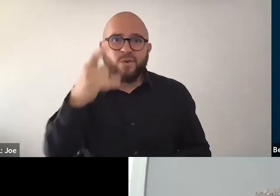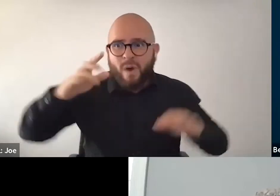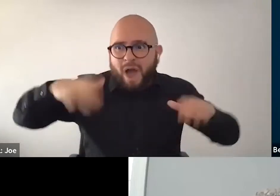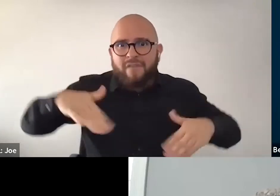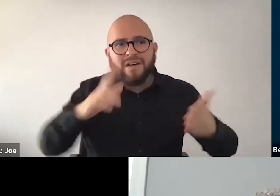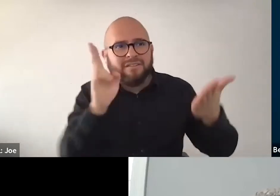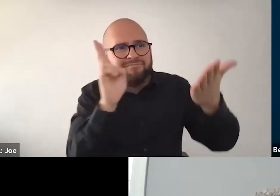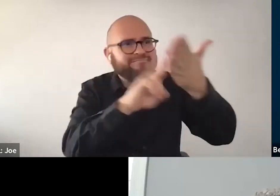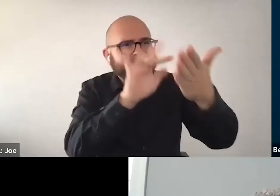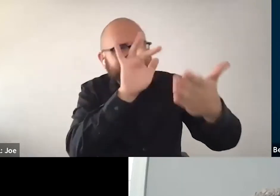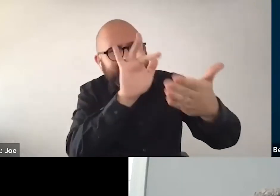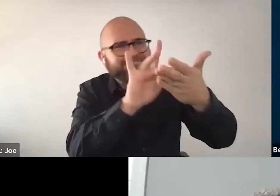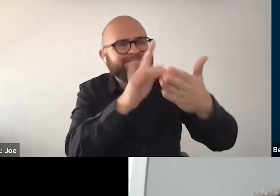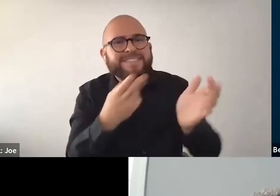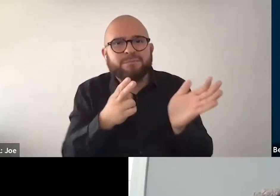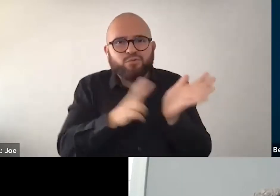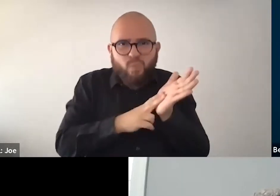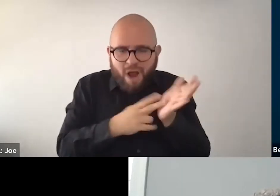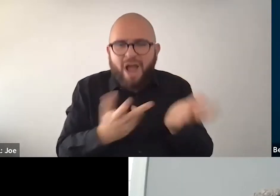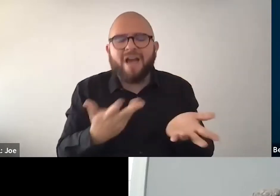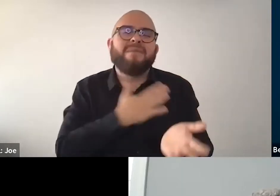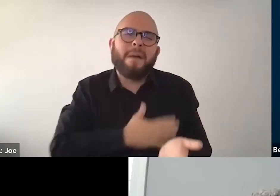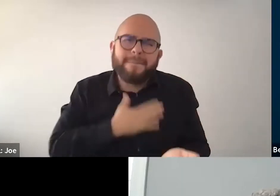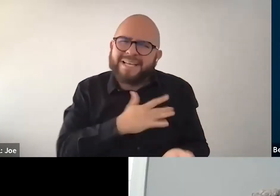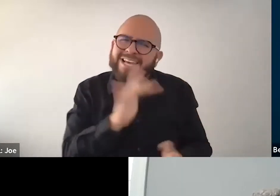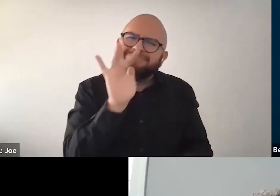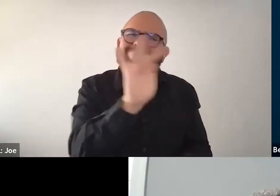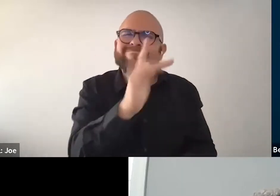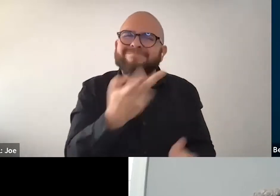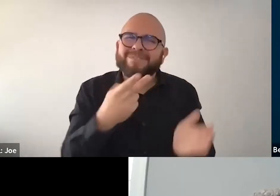updates of all of the amazing content that we're posting here. Thank you so much.